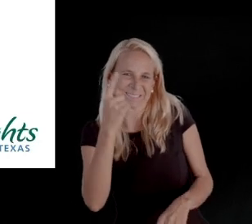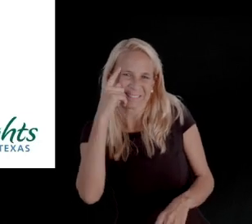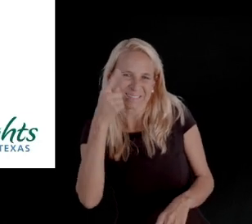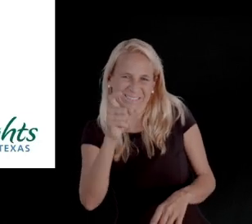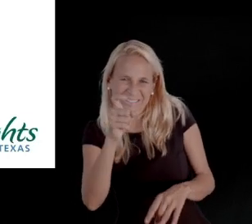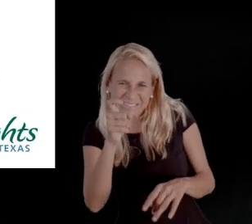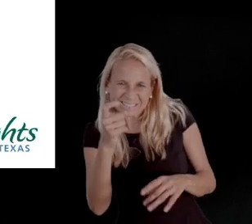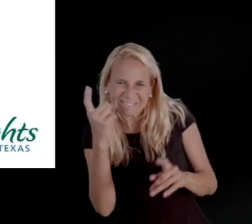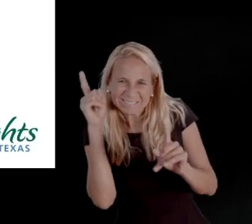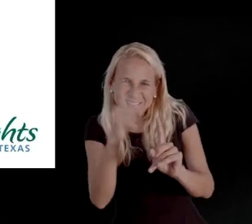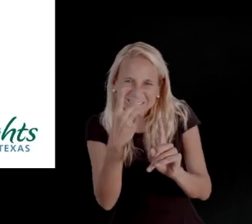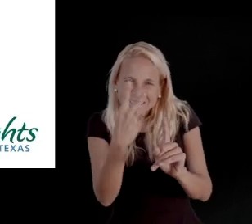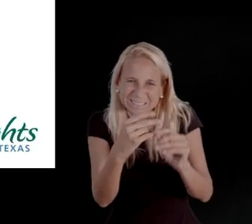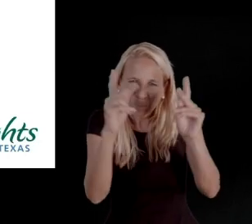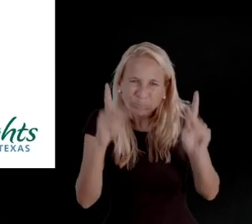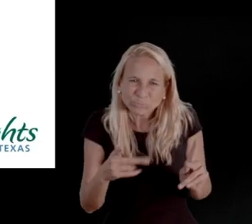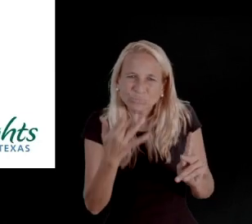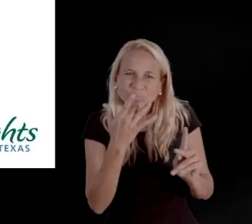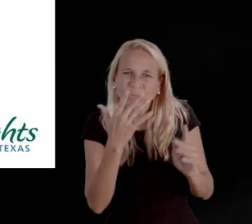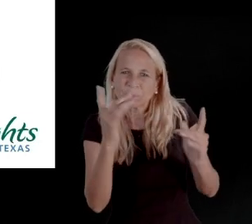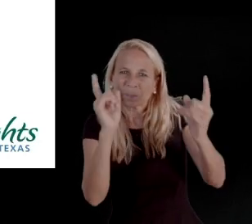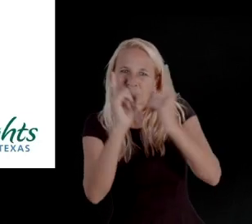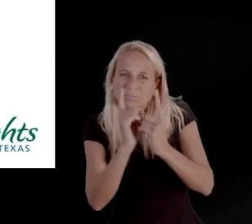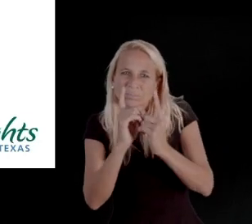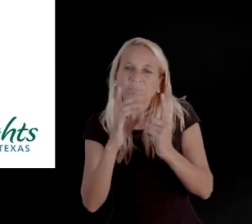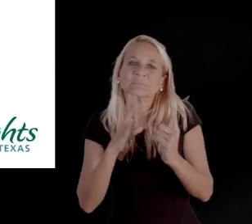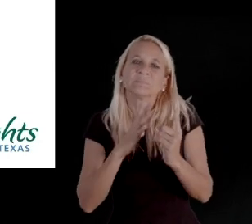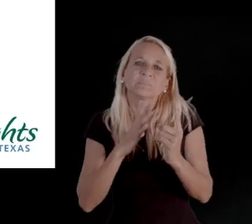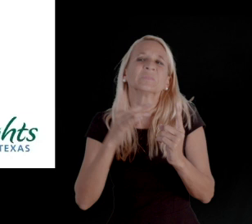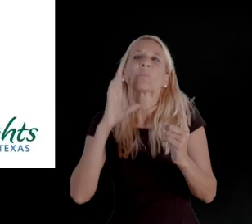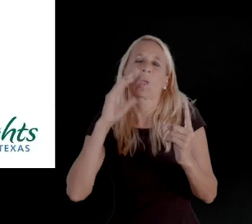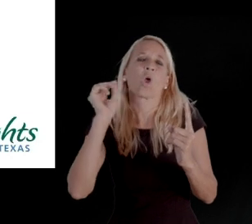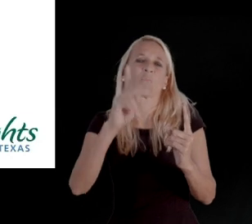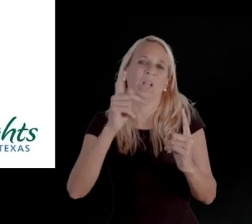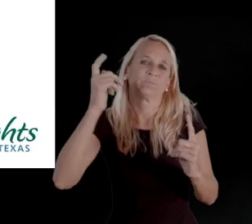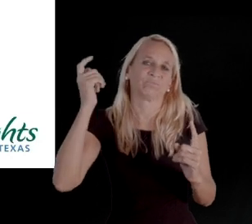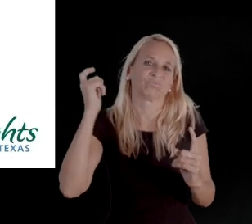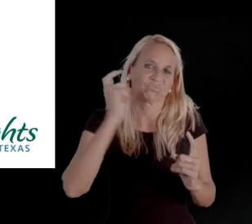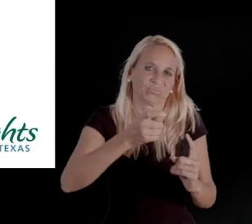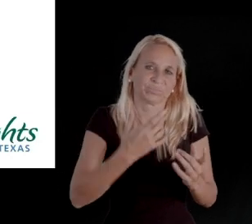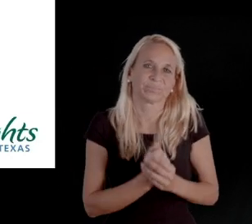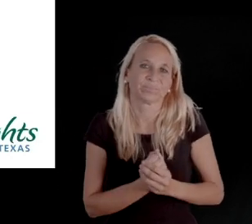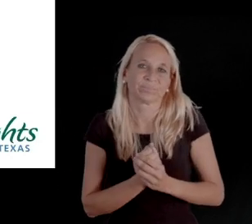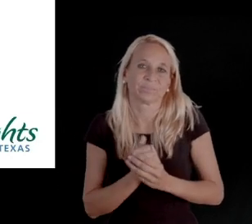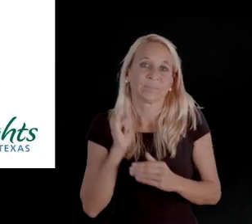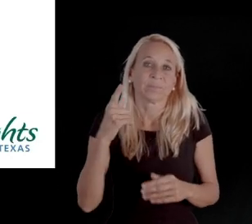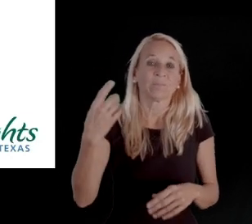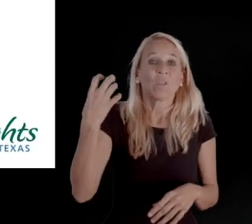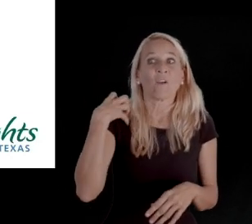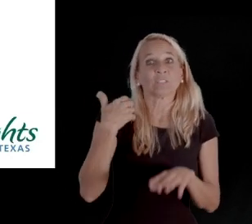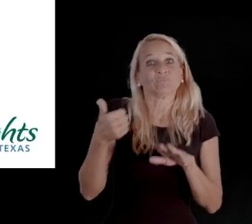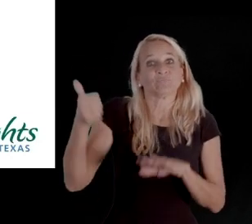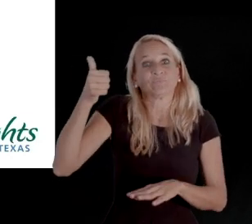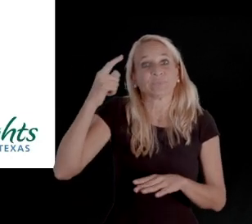you can still request an in-person hearing if you want, but it might not be granted. Just keep that in mind.